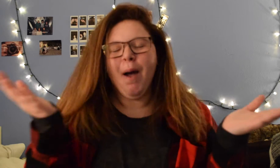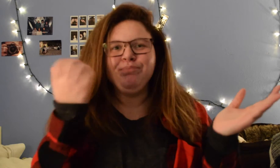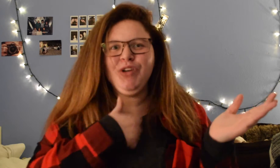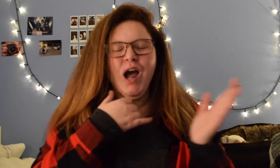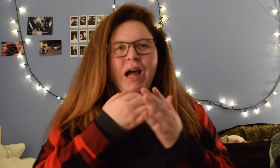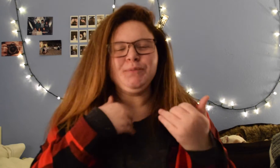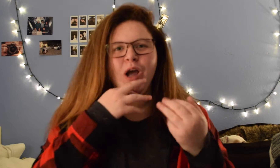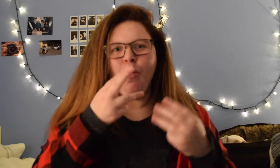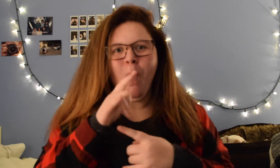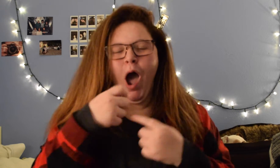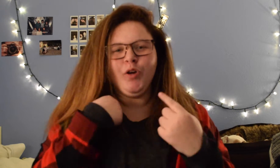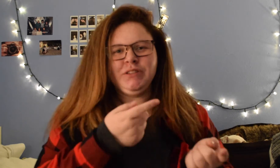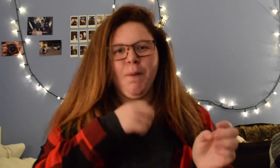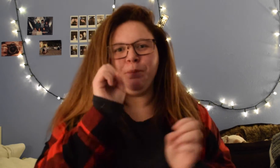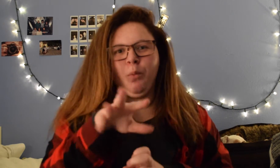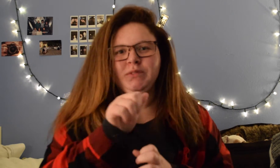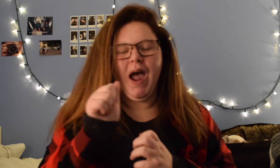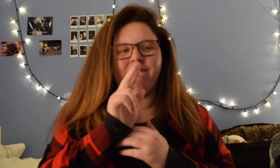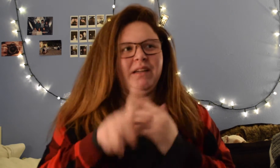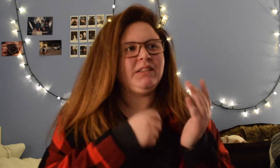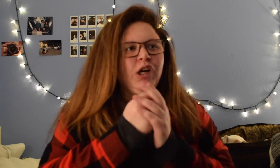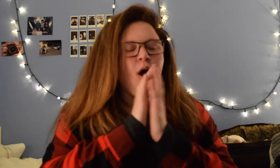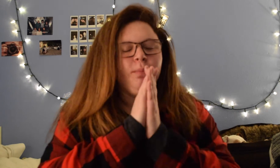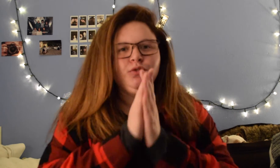I'm sorry it has been a while since the last time I posted a video